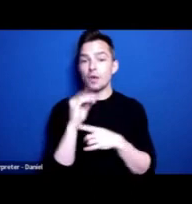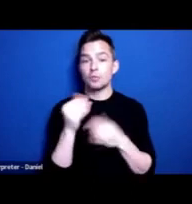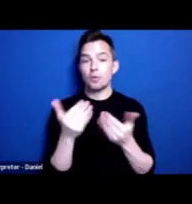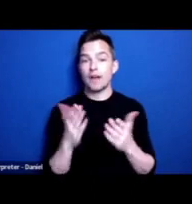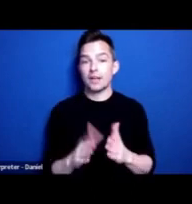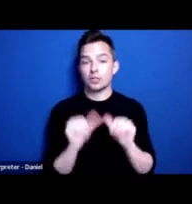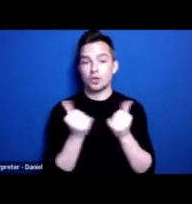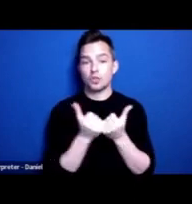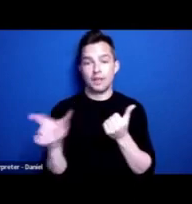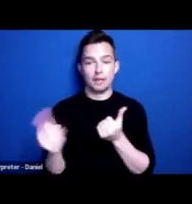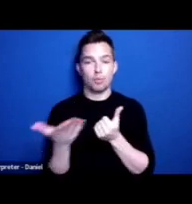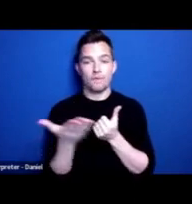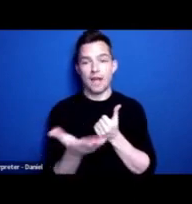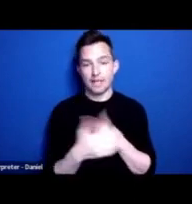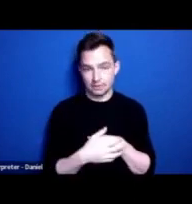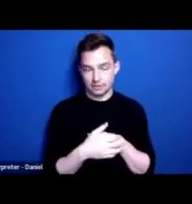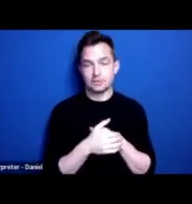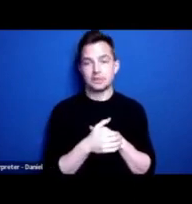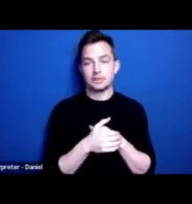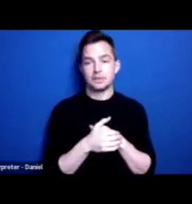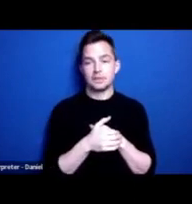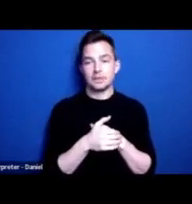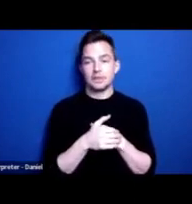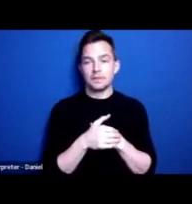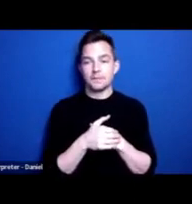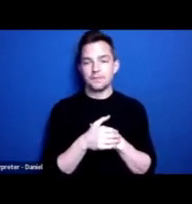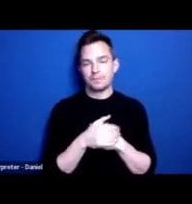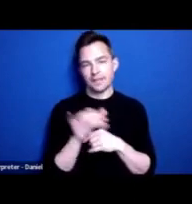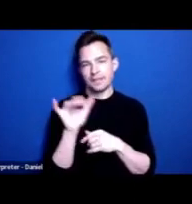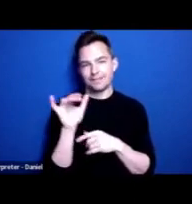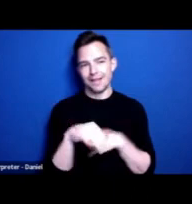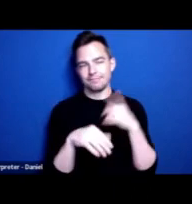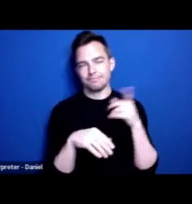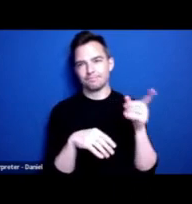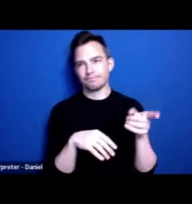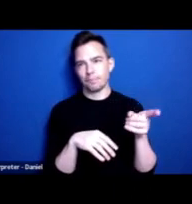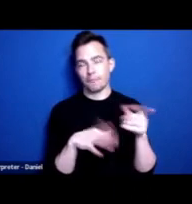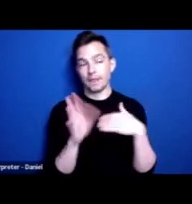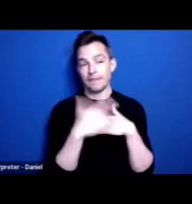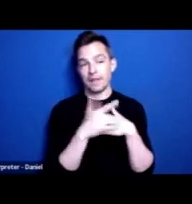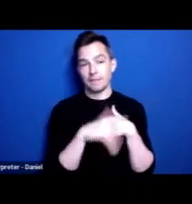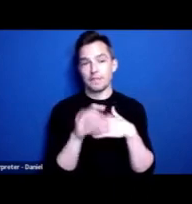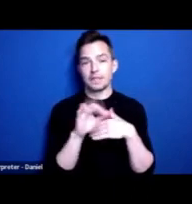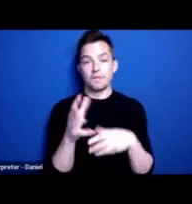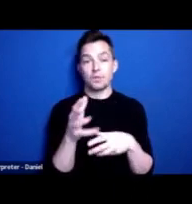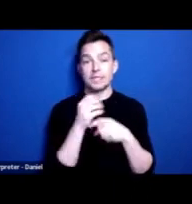mentorship program. Their guidelines are in the best interest of the mentee and the